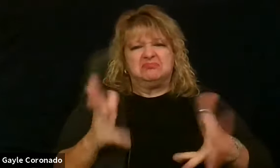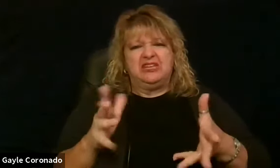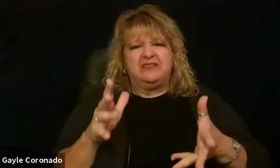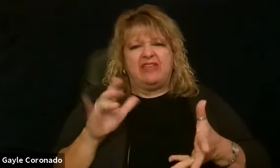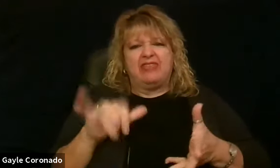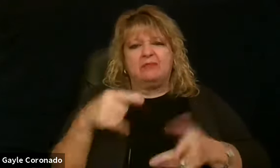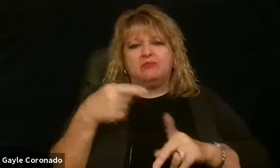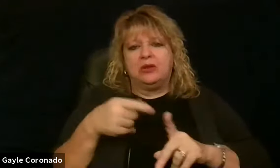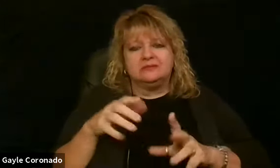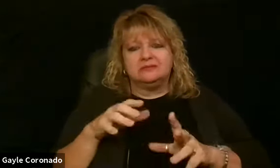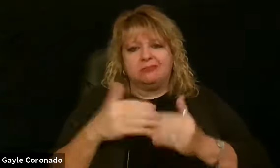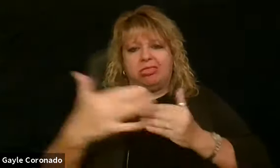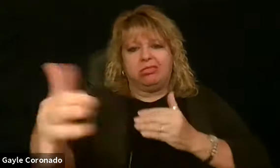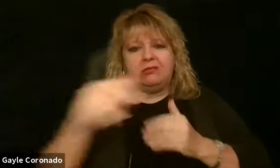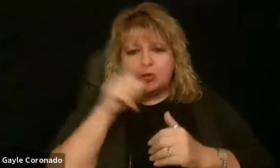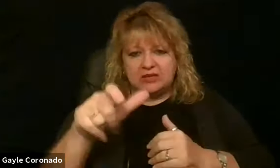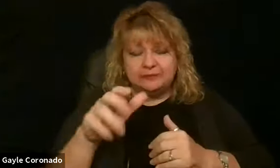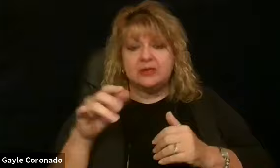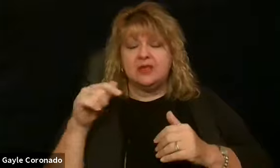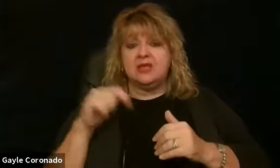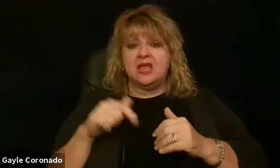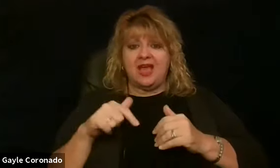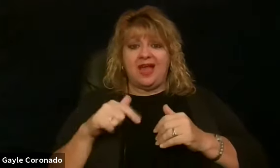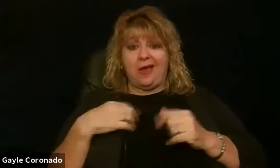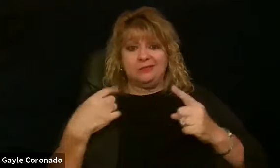It's, it's not, um, it wasn't.